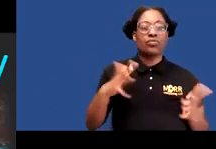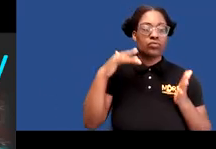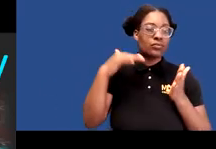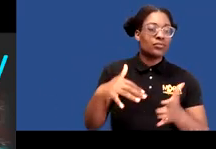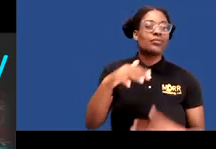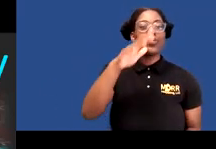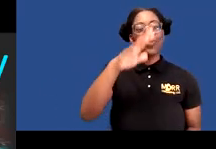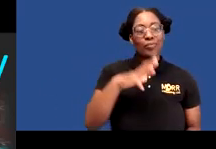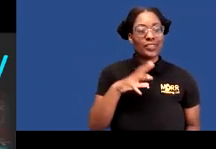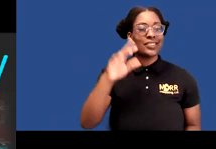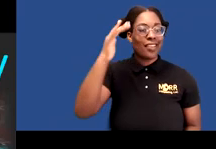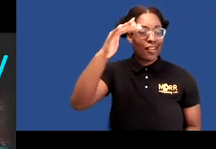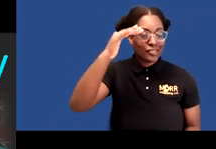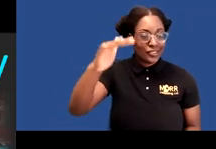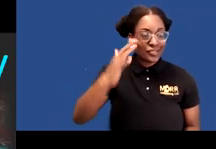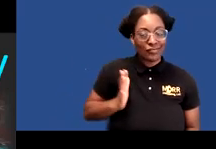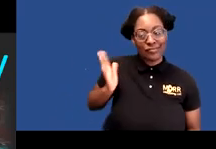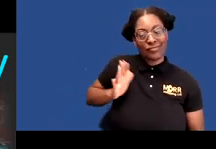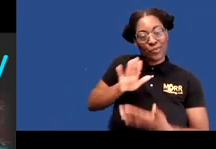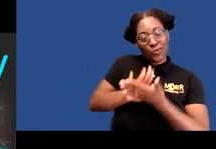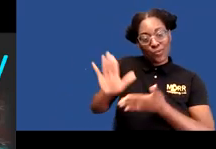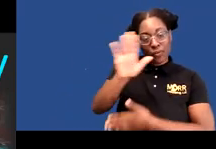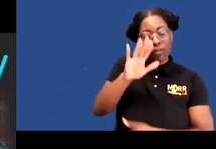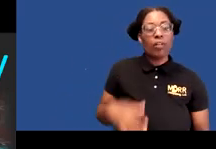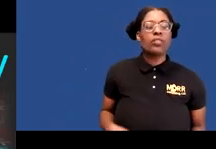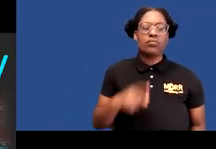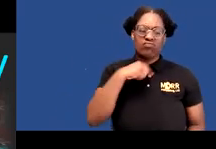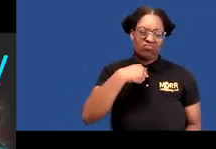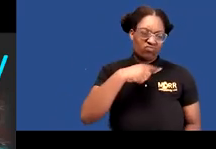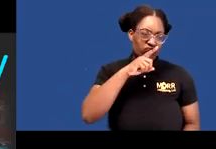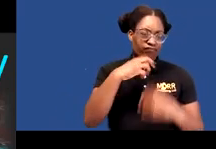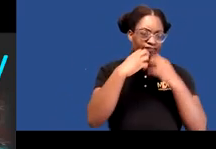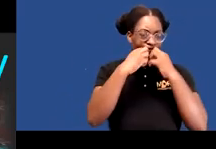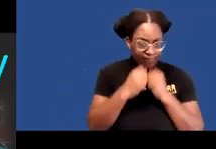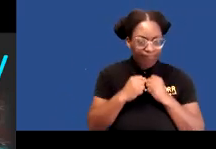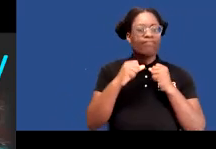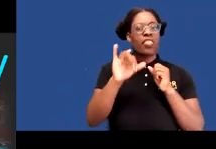I very much value the tenants of this moral standpoint.